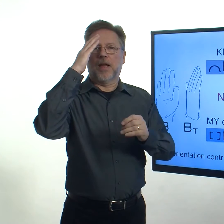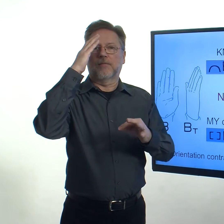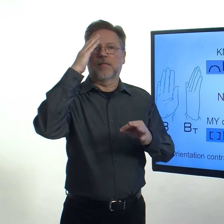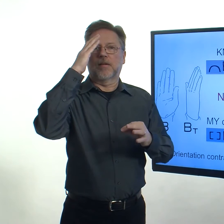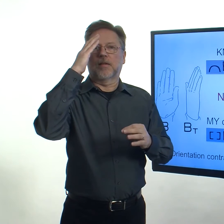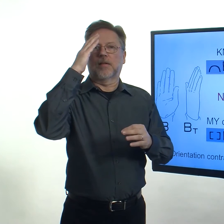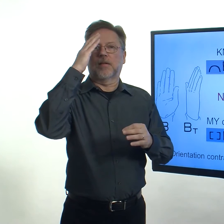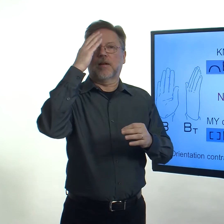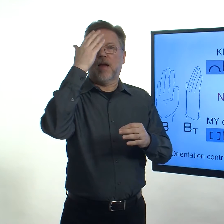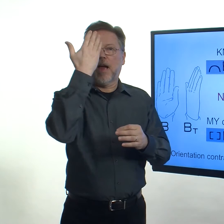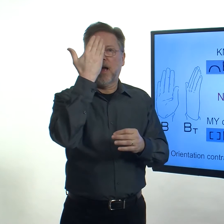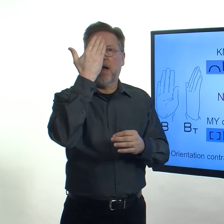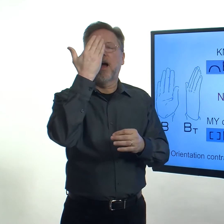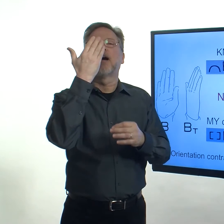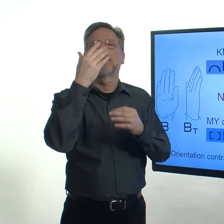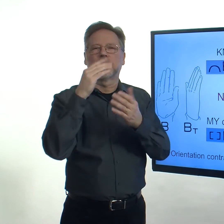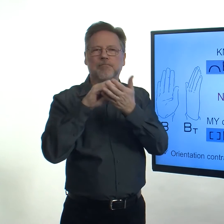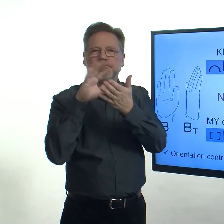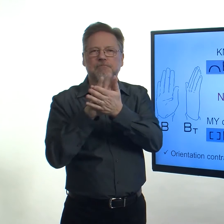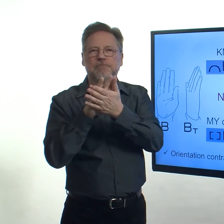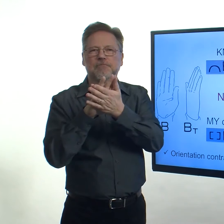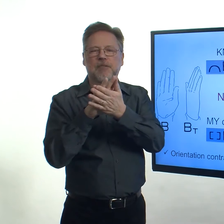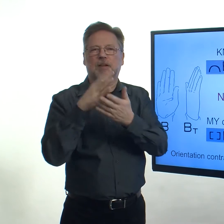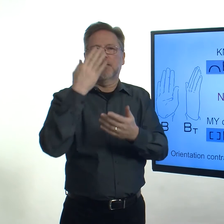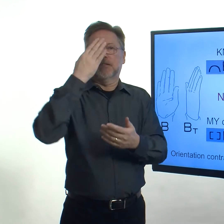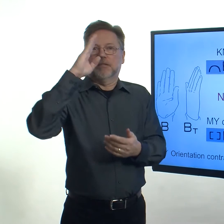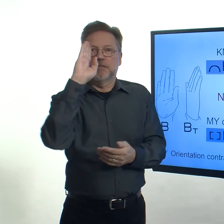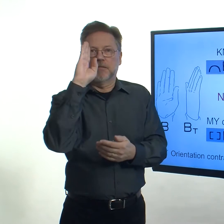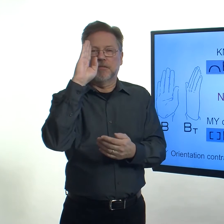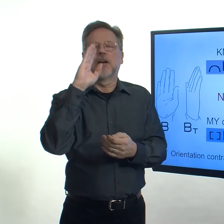hand to your forehead. But if you change the orientation like this, it’d be marked in